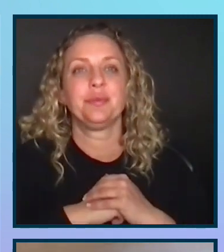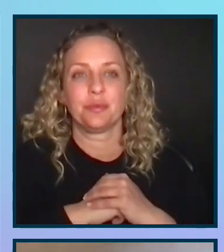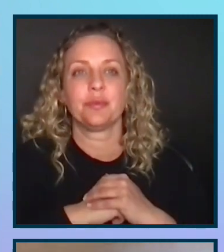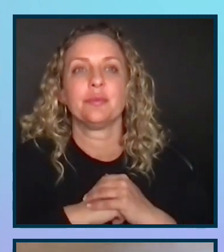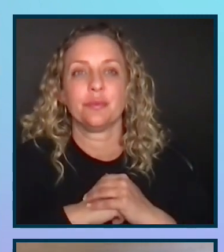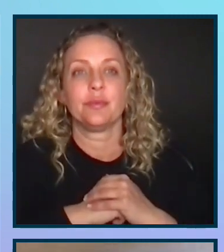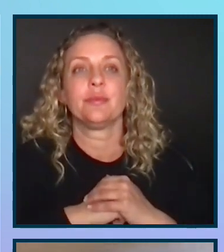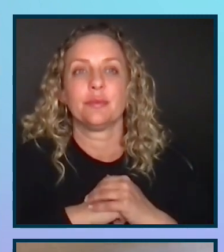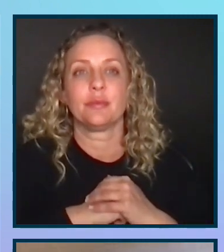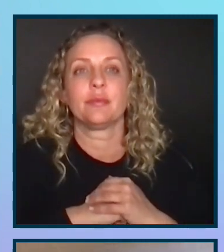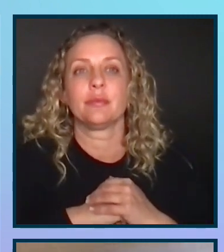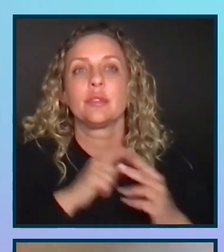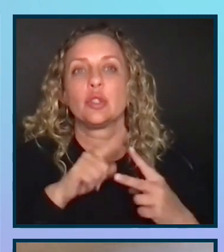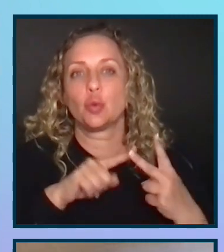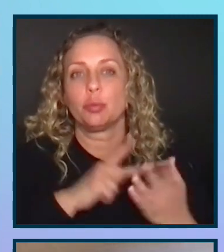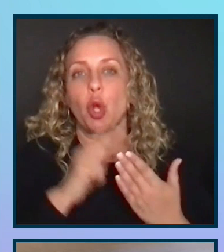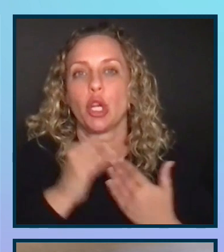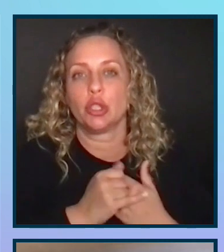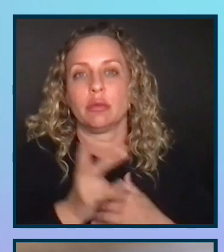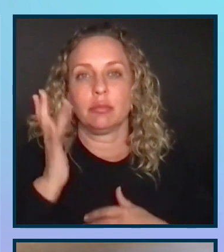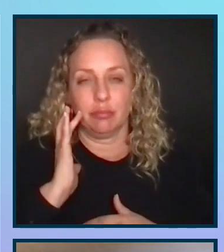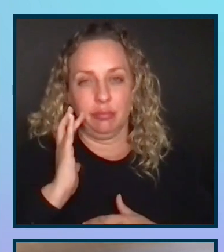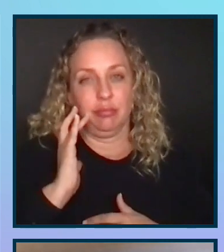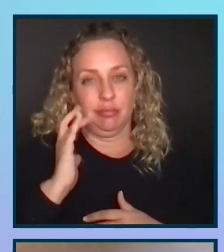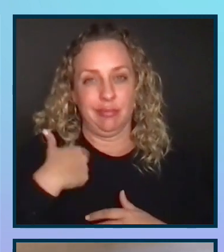These two projects go back to what I said earlier